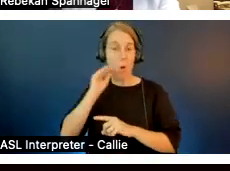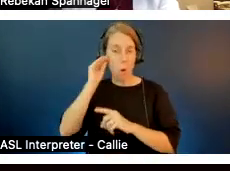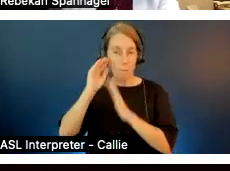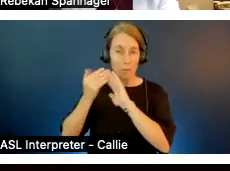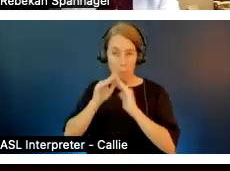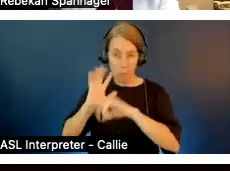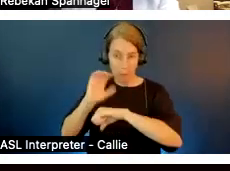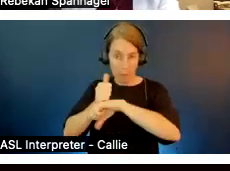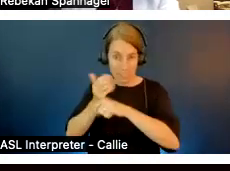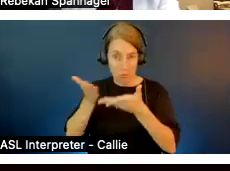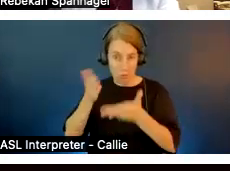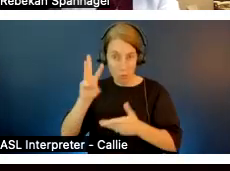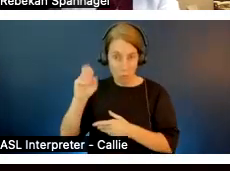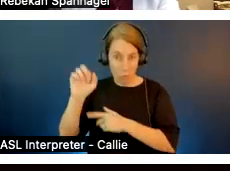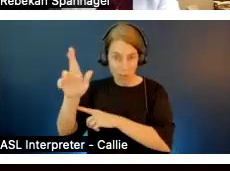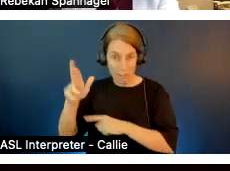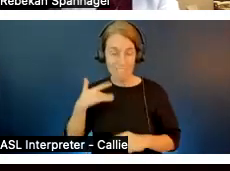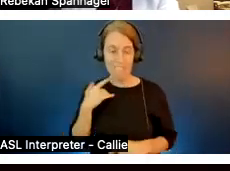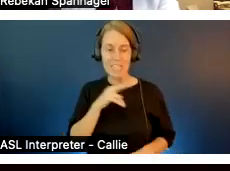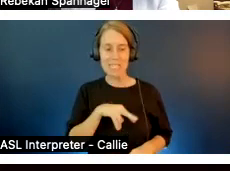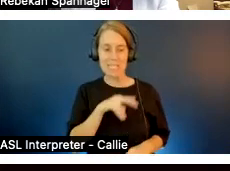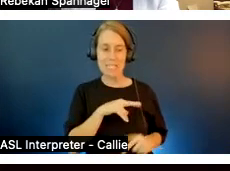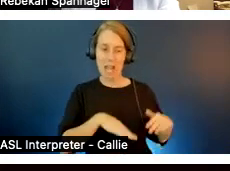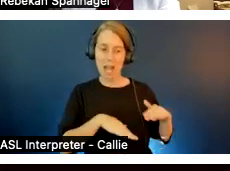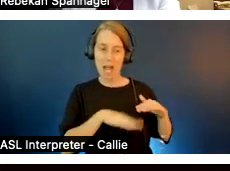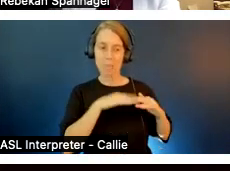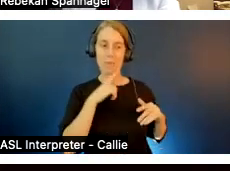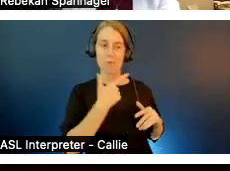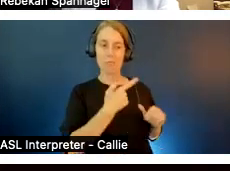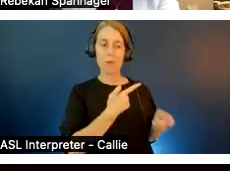lot of waivers have very very long waiting lists so it's important for you to be able to get on